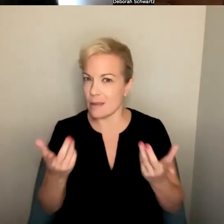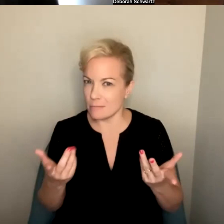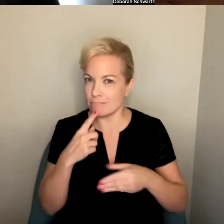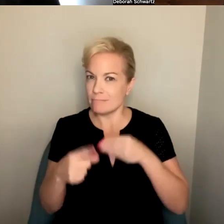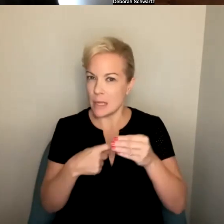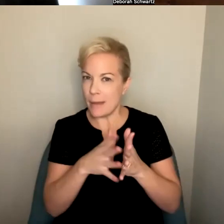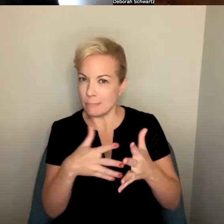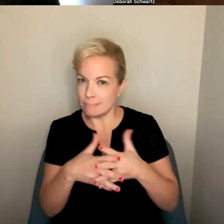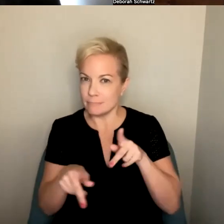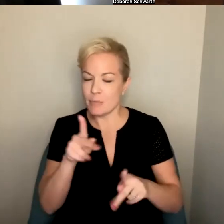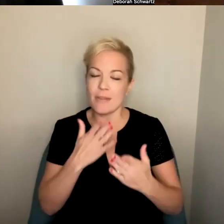Thank you, thank you for having me.